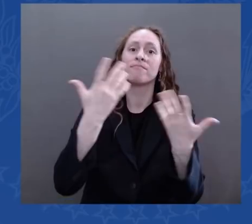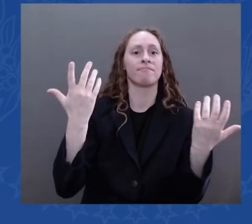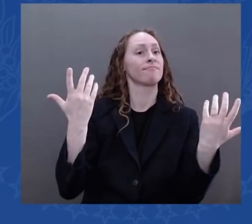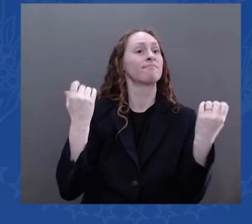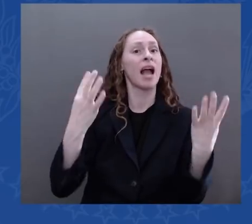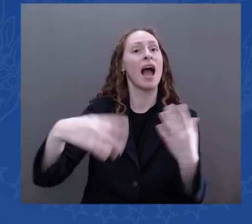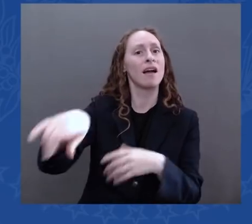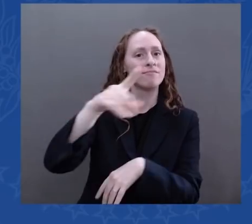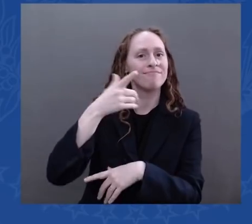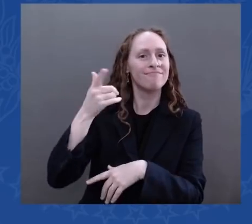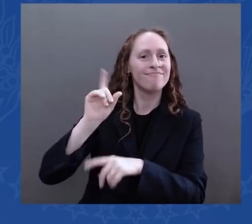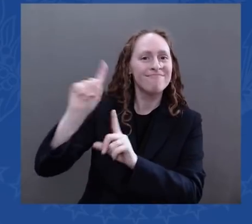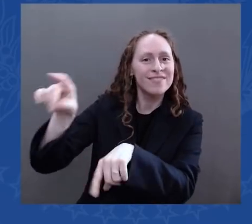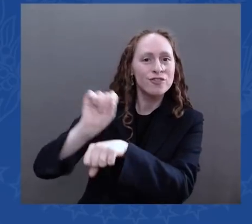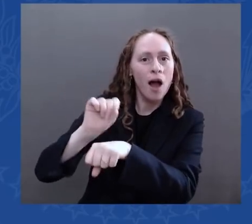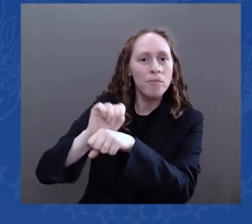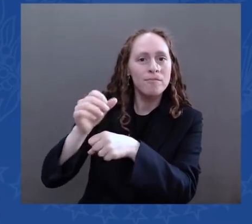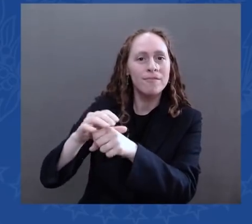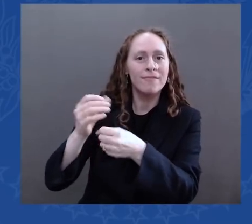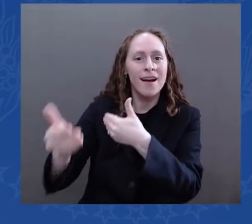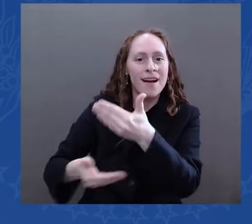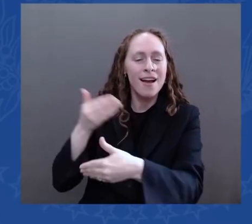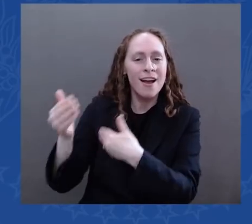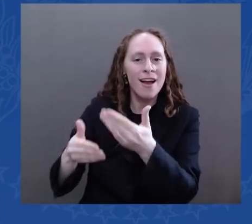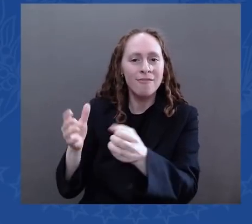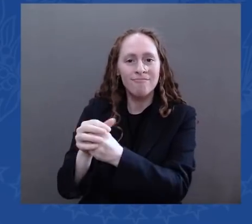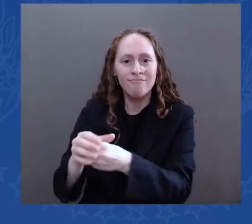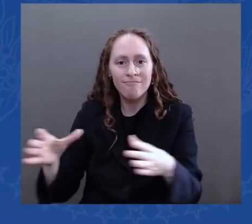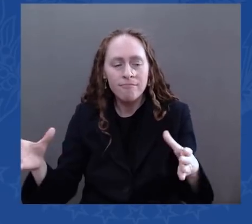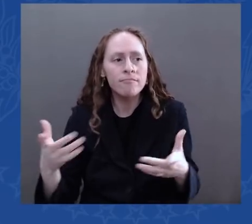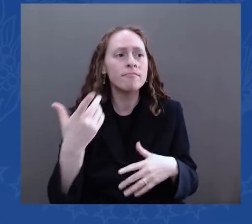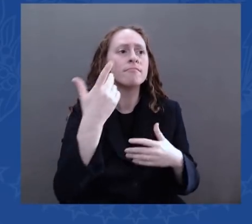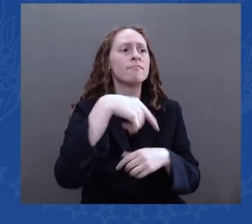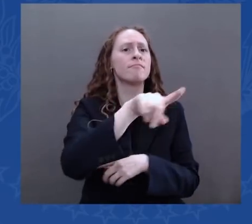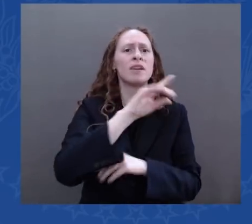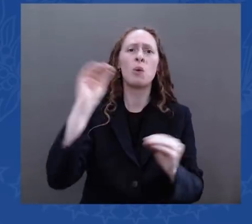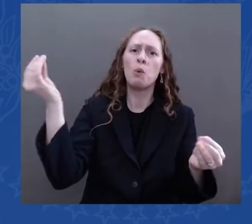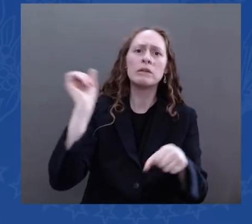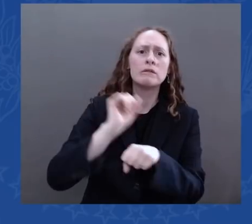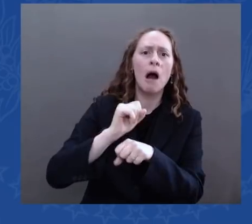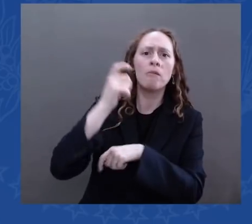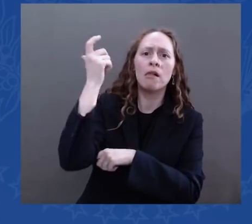We ended the pandemic unemployment assistance programs because Americans are back to work.